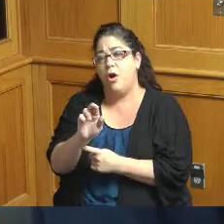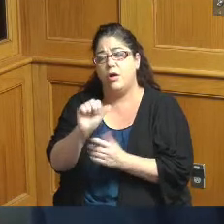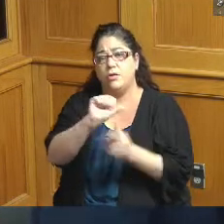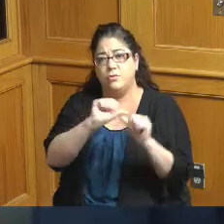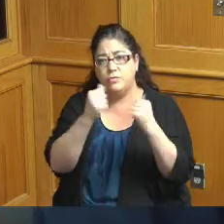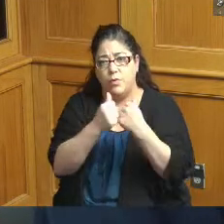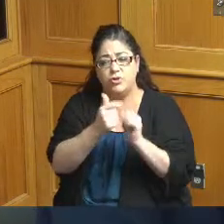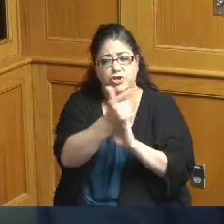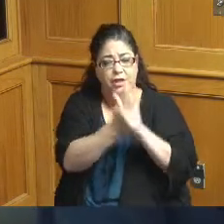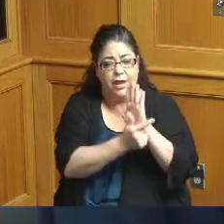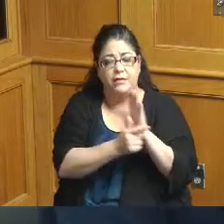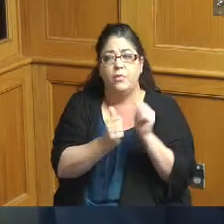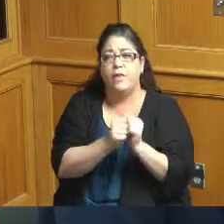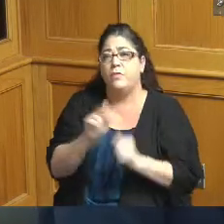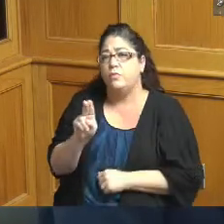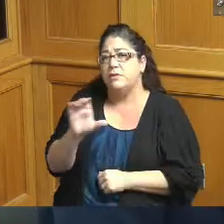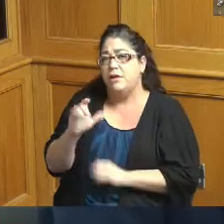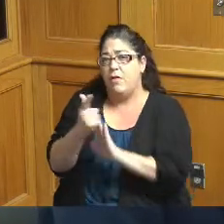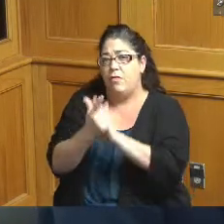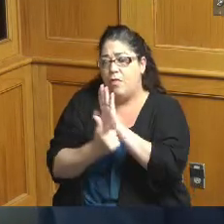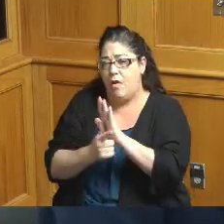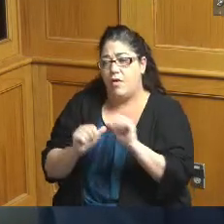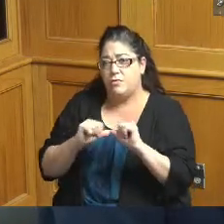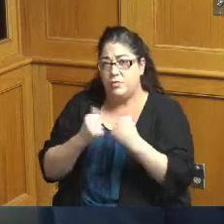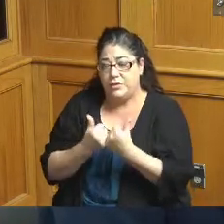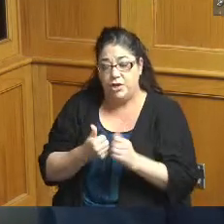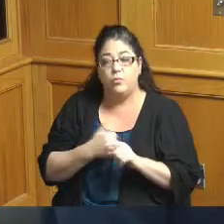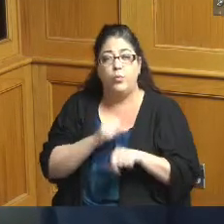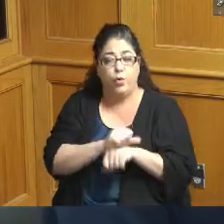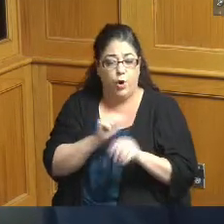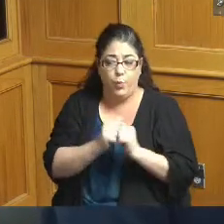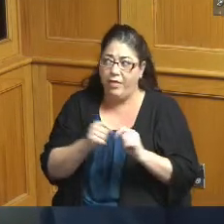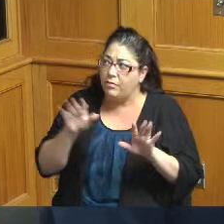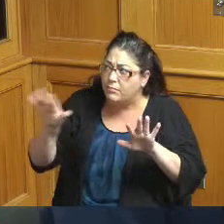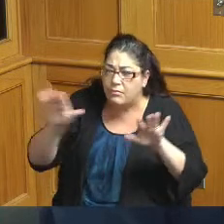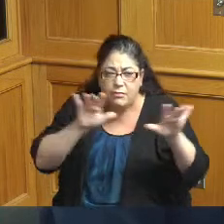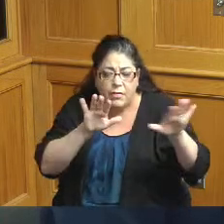clinic to see if we can bring additional help to those who do not currently qualify for legal aid